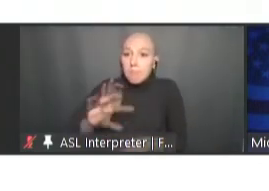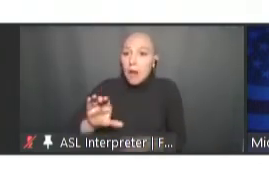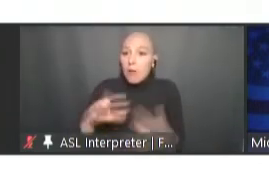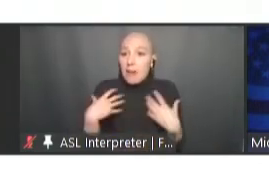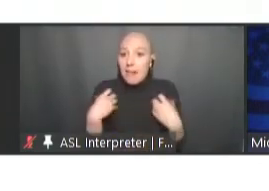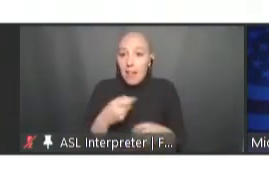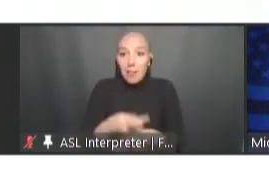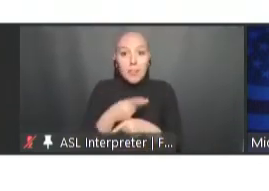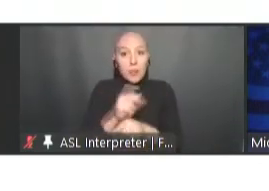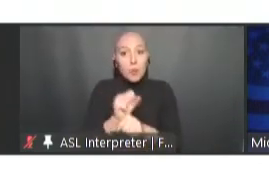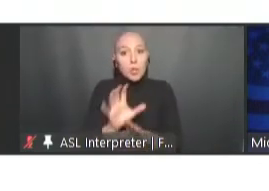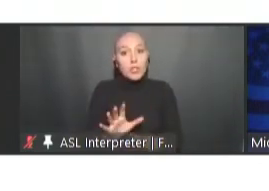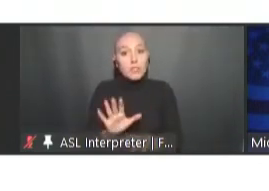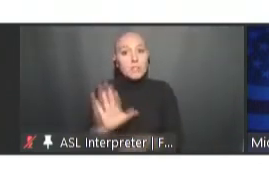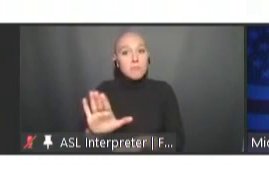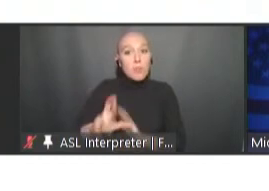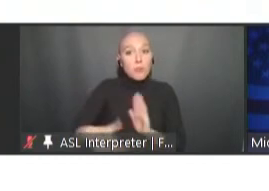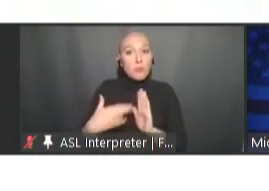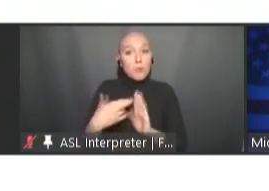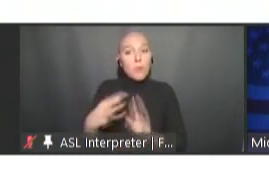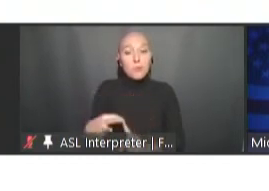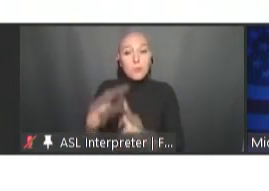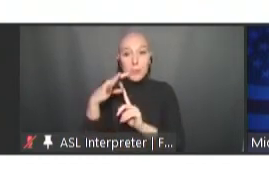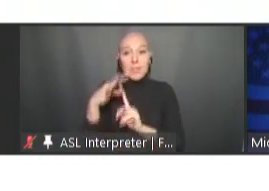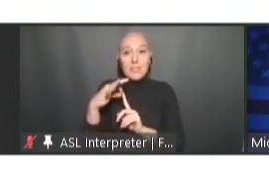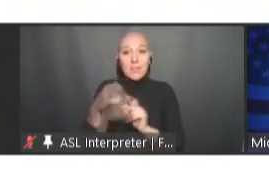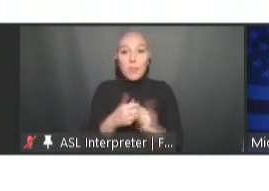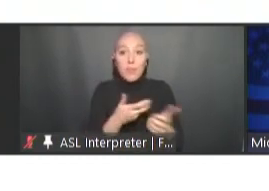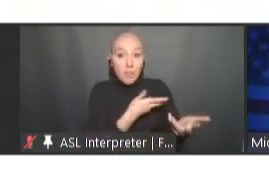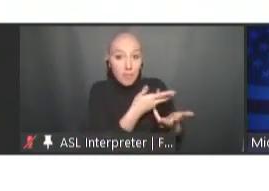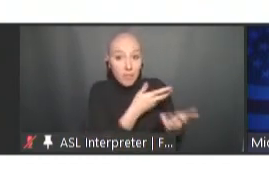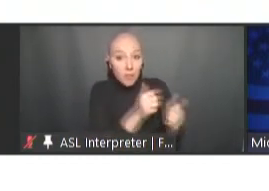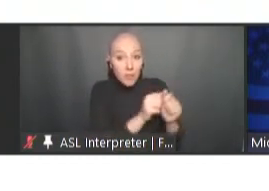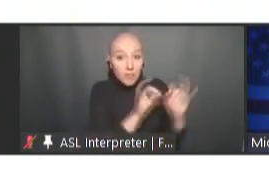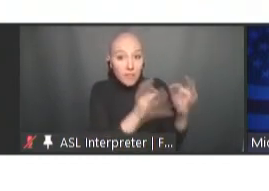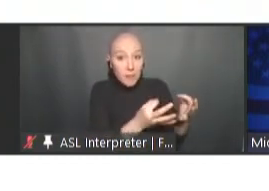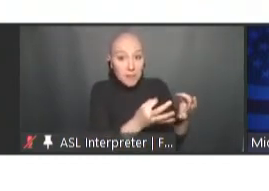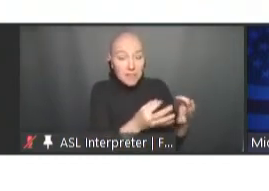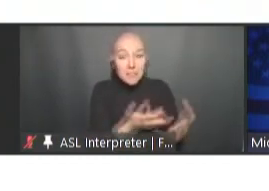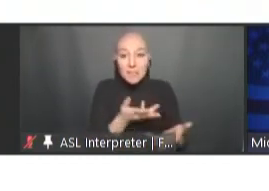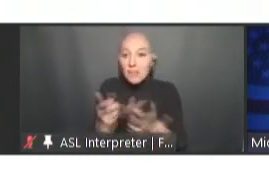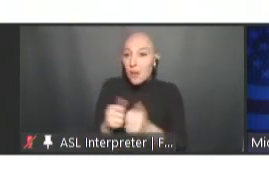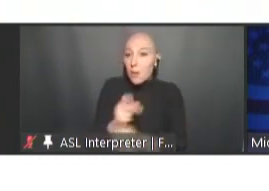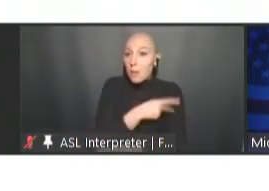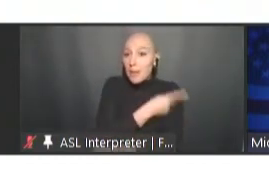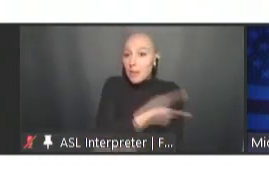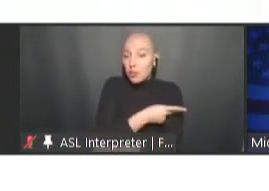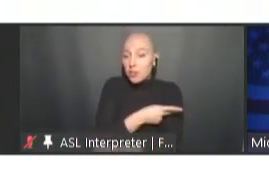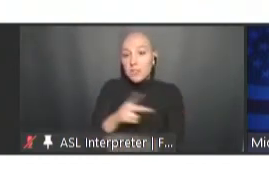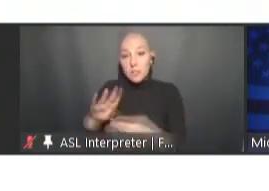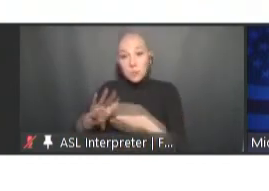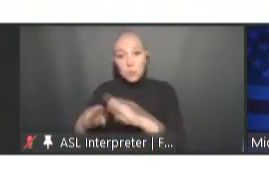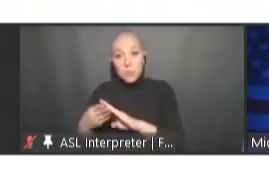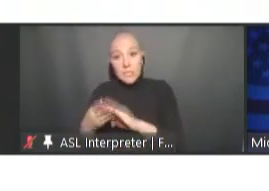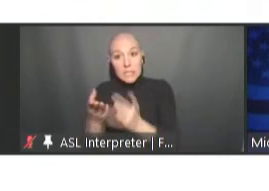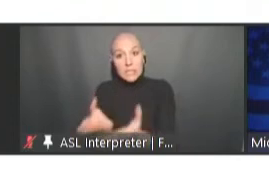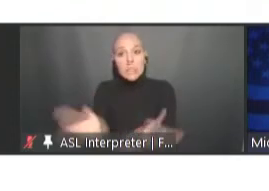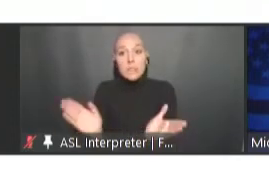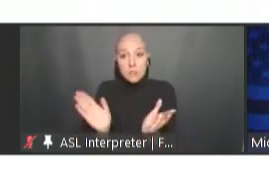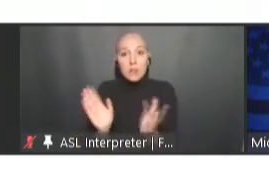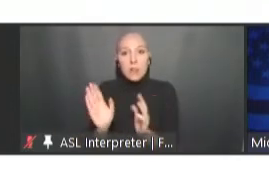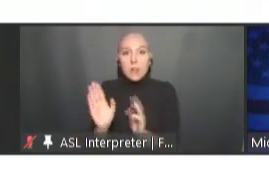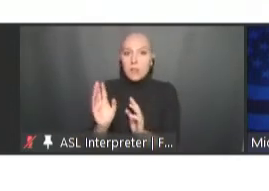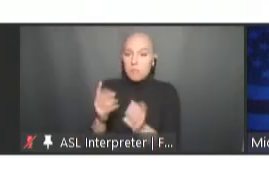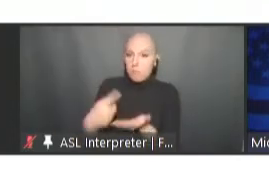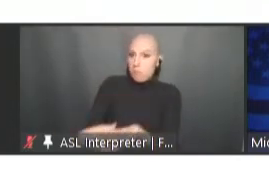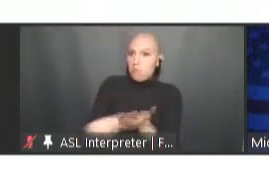in talking to their families, their patients, their communities, about COVID and all the